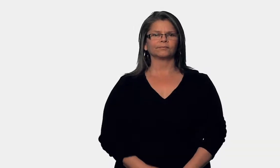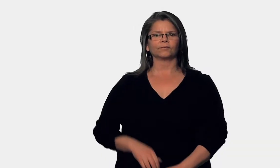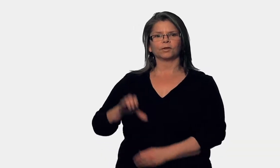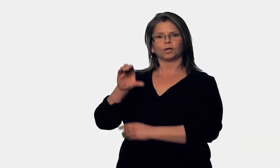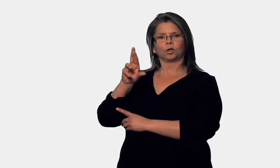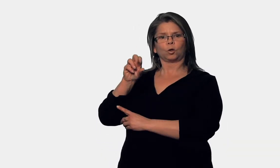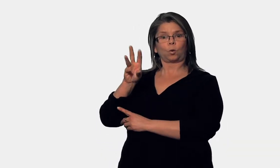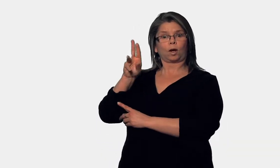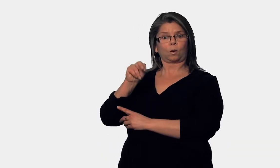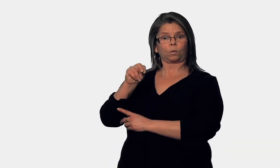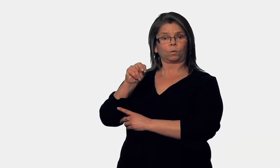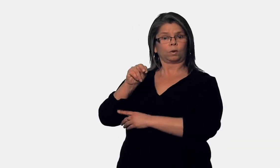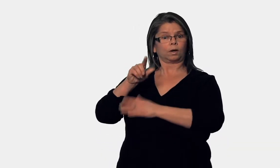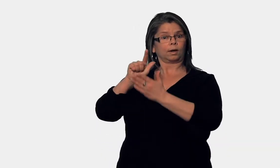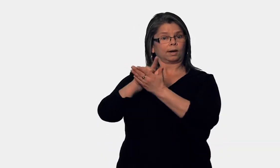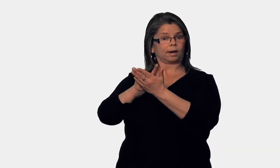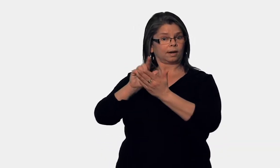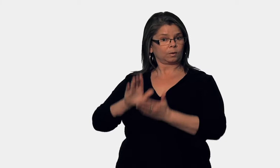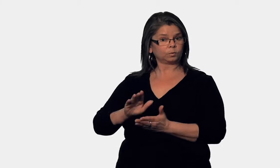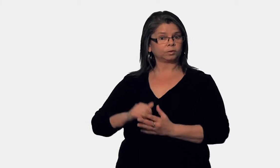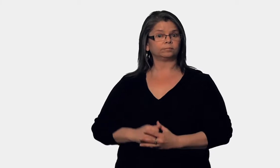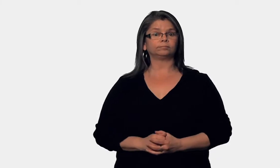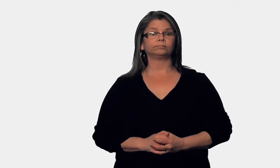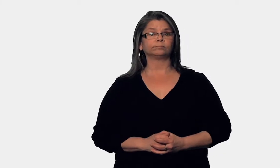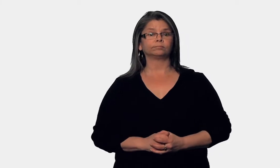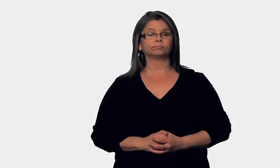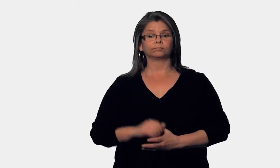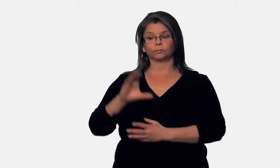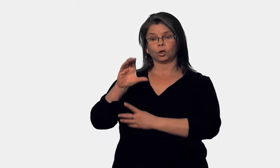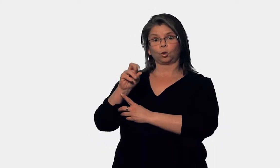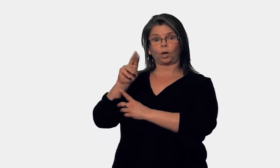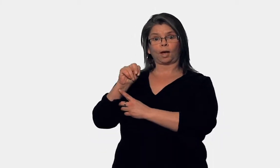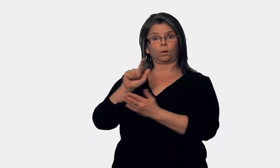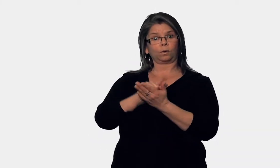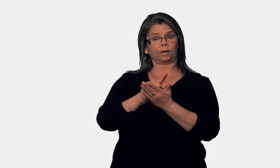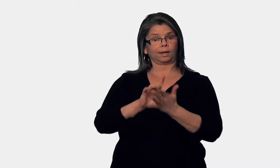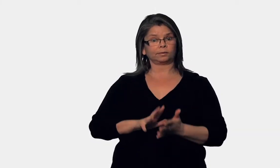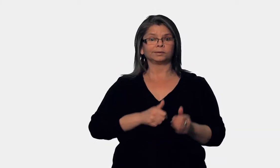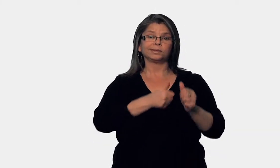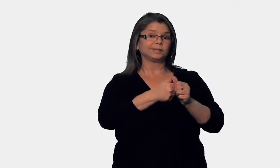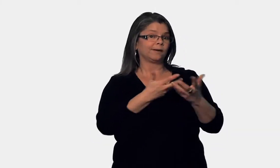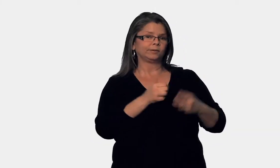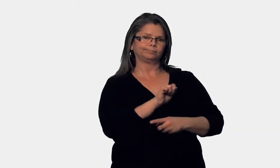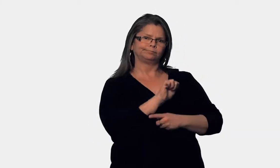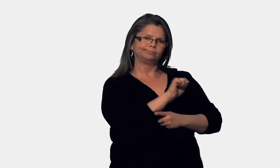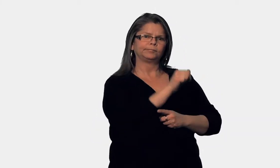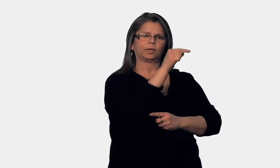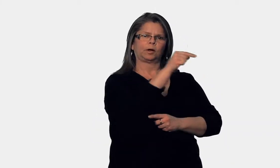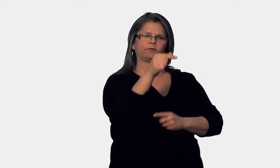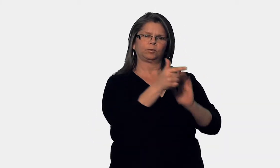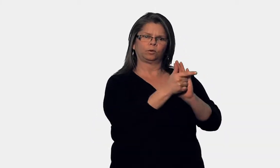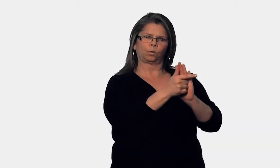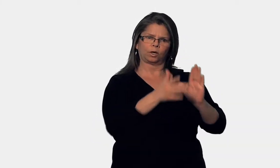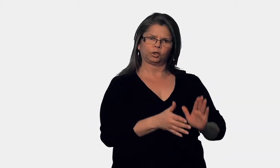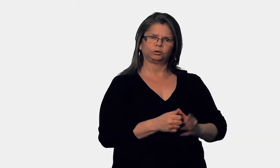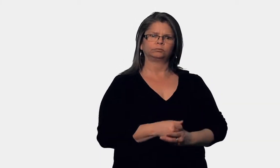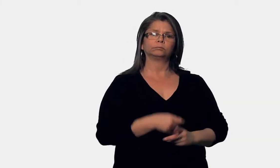Crown Counsel The Crown Counsel is the lawyer who represents the government.